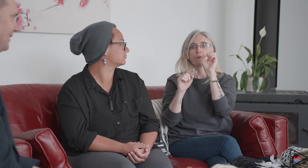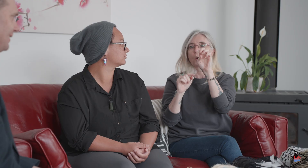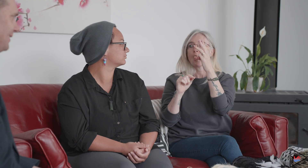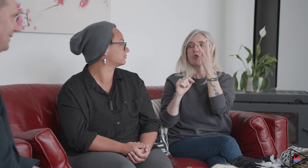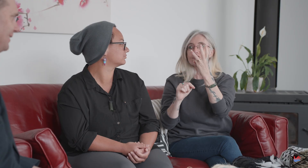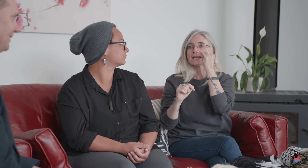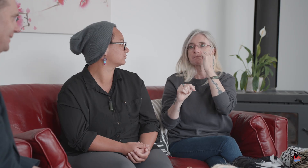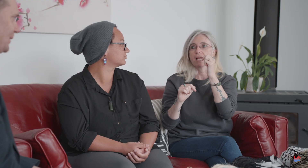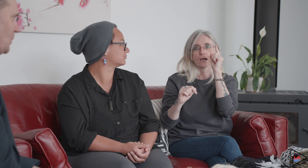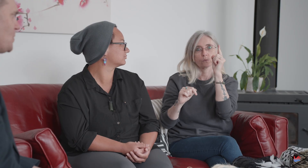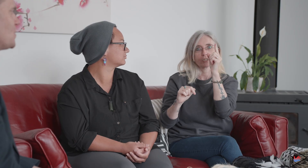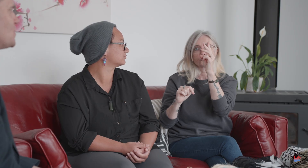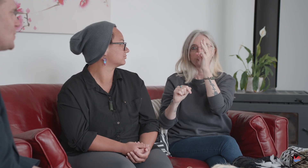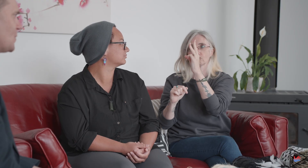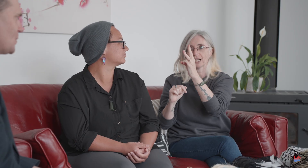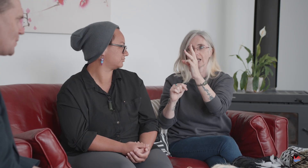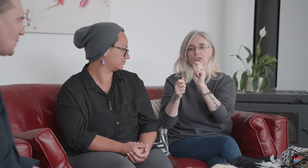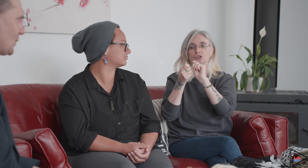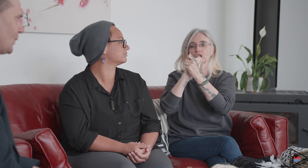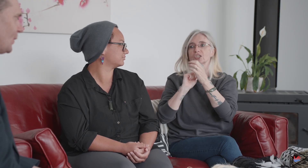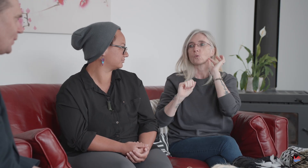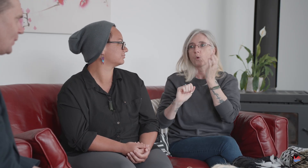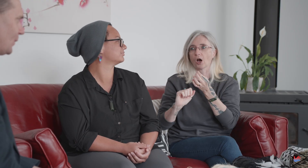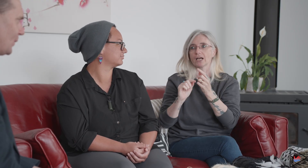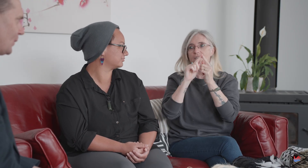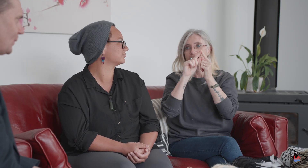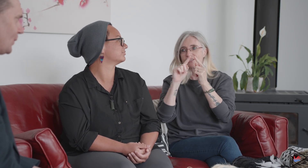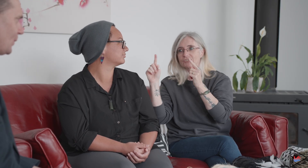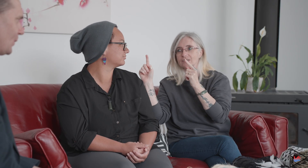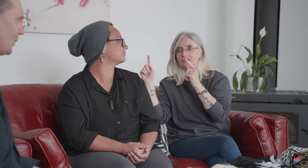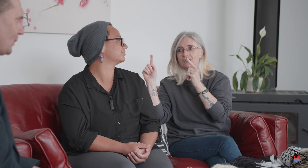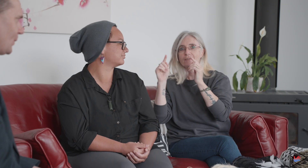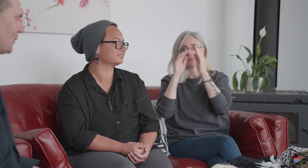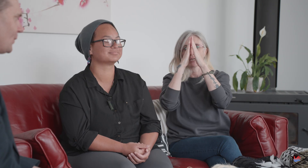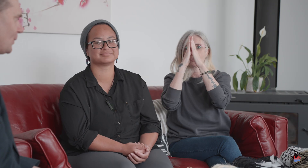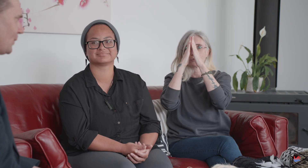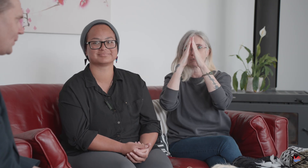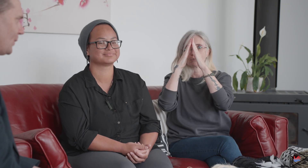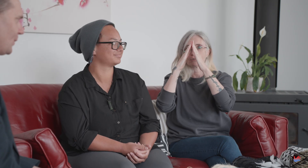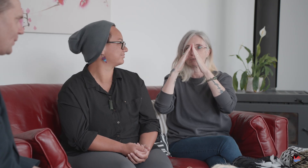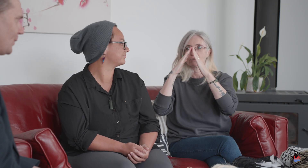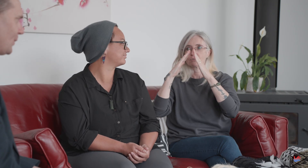okay, well, before I had four, so this time I need three white stitches and then a black stitch. And